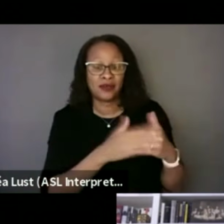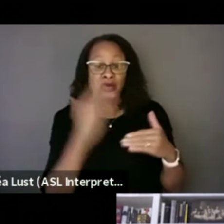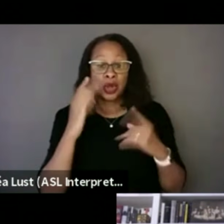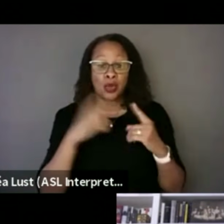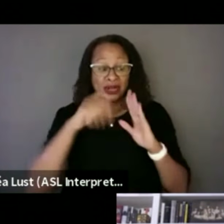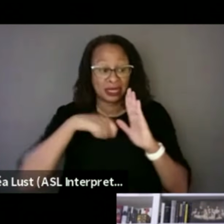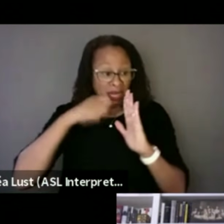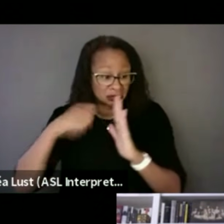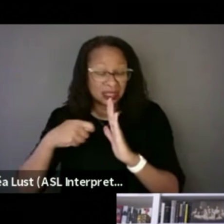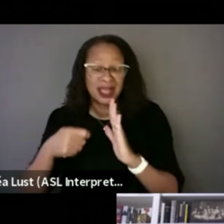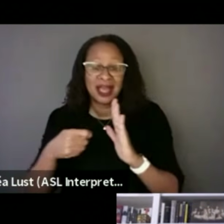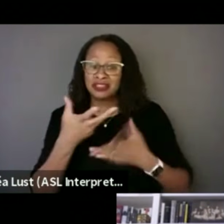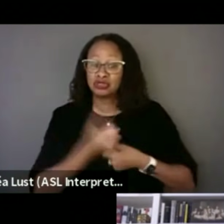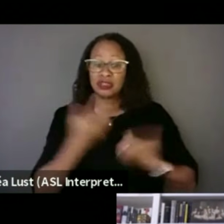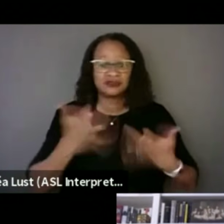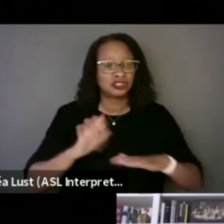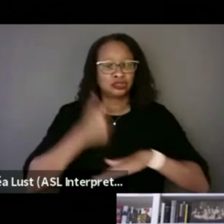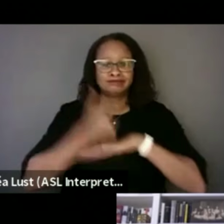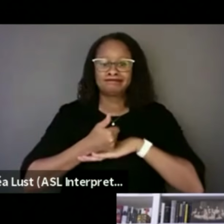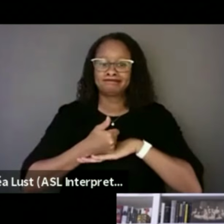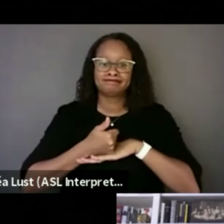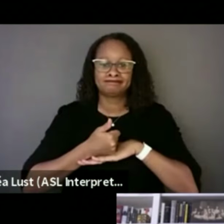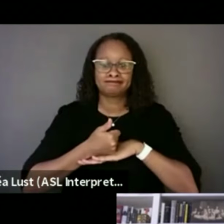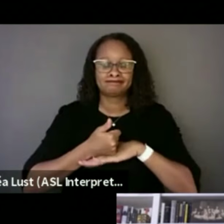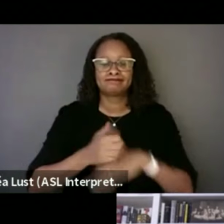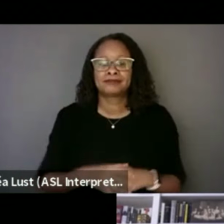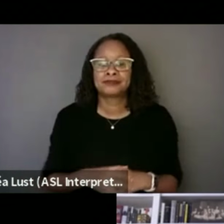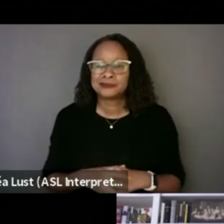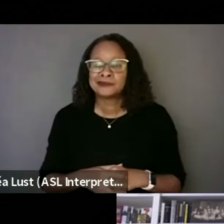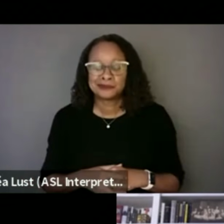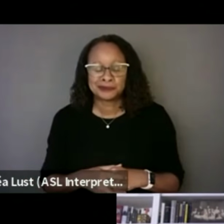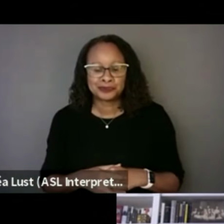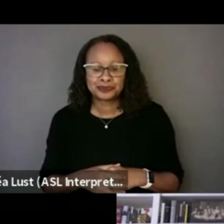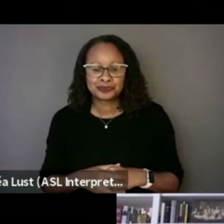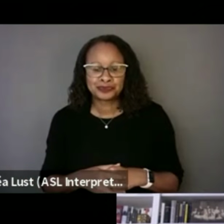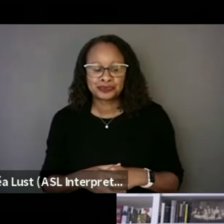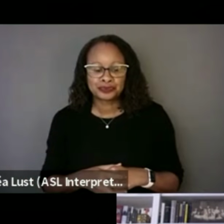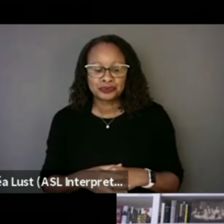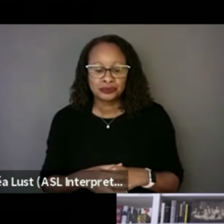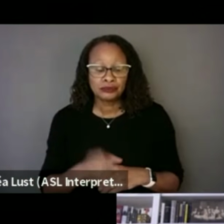that trust is really a bedrock already. And so the relationships, you know,